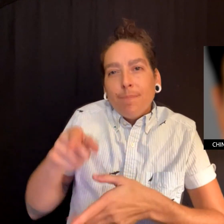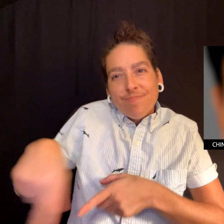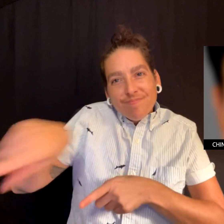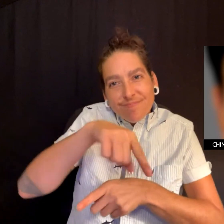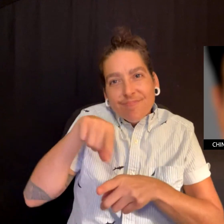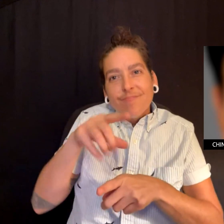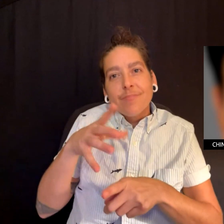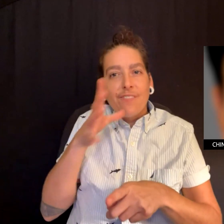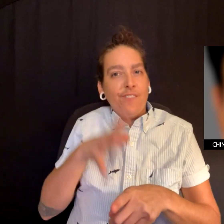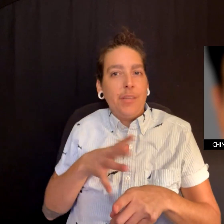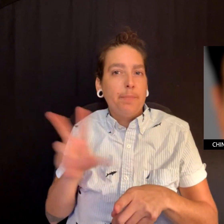for female victims.